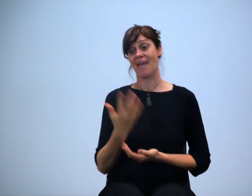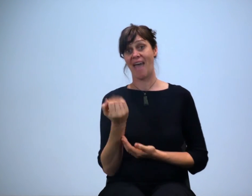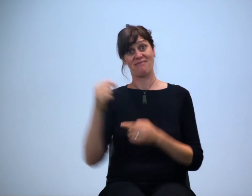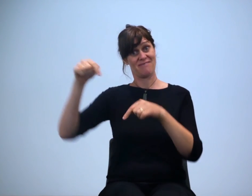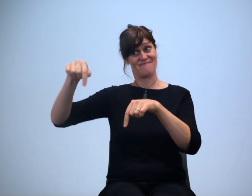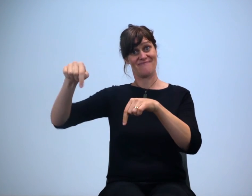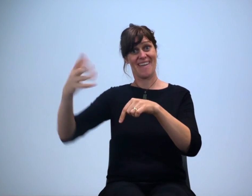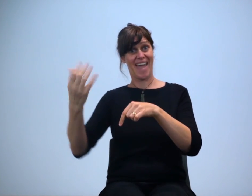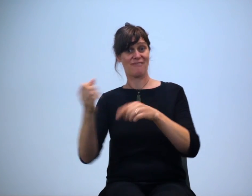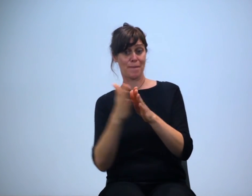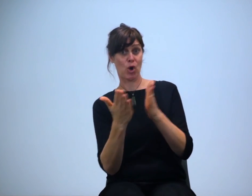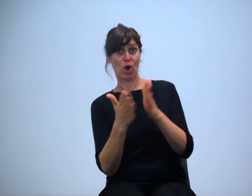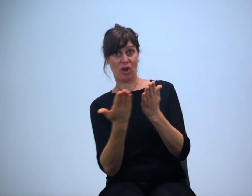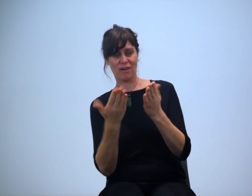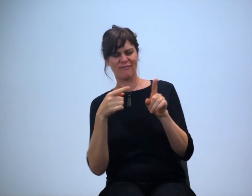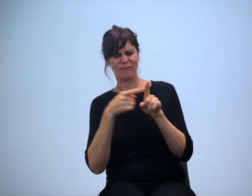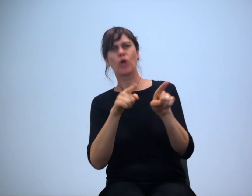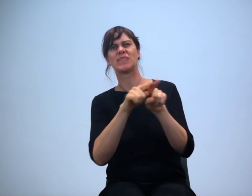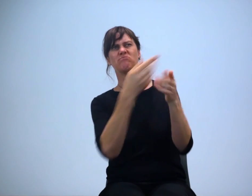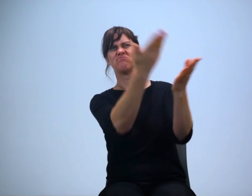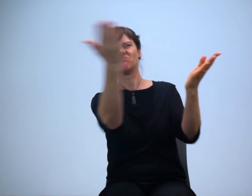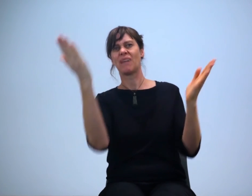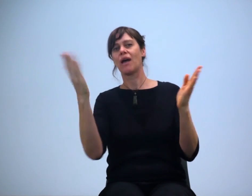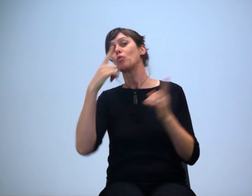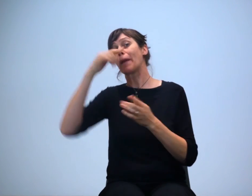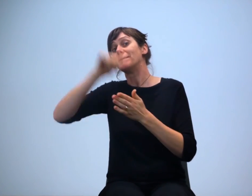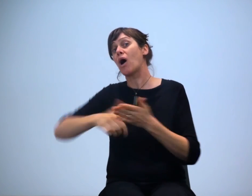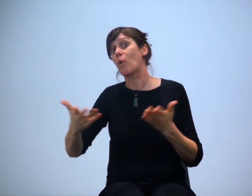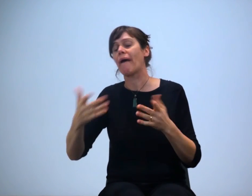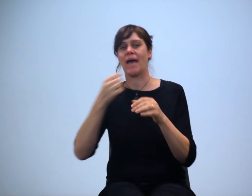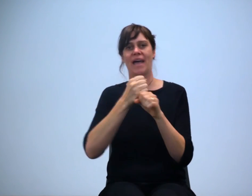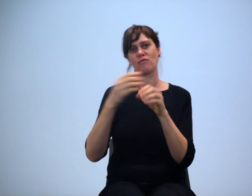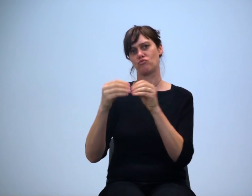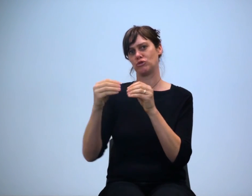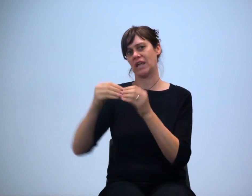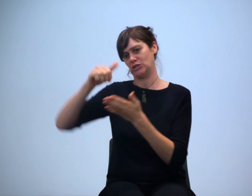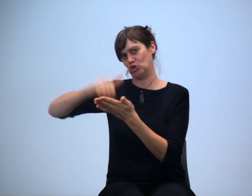speak to us directly - as an emanation of the world, rather than its copy.